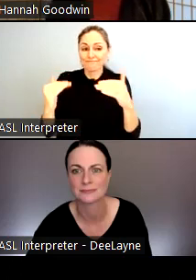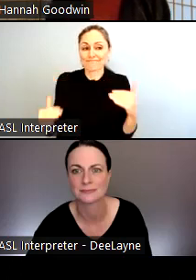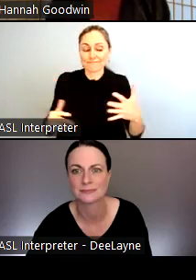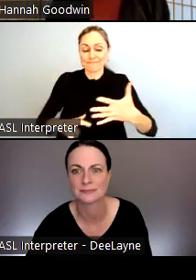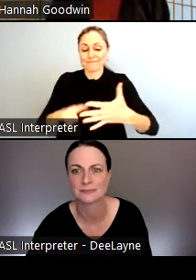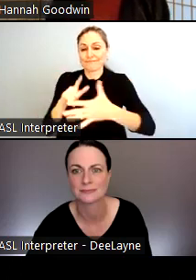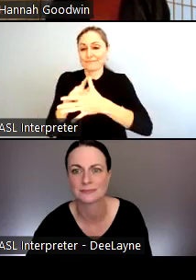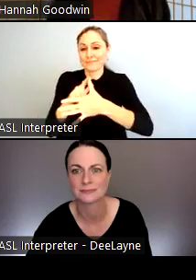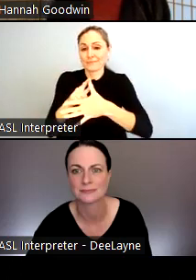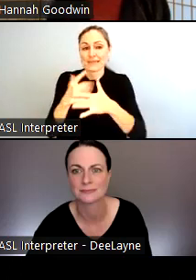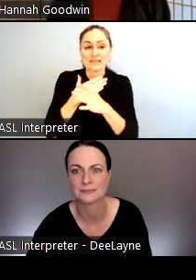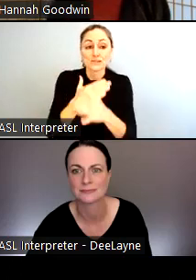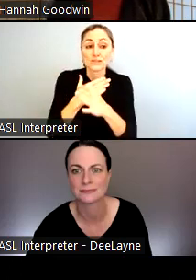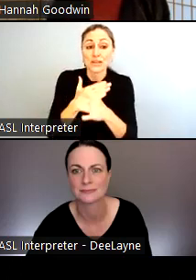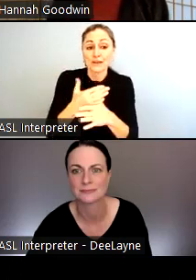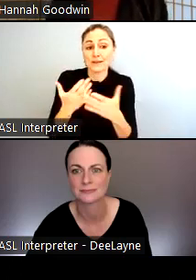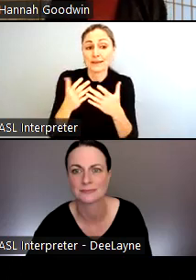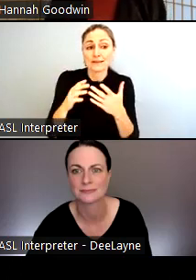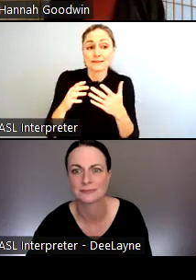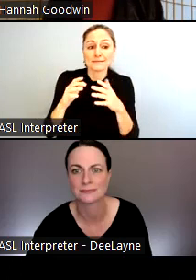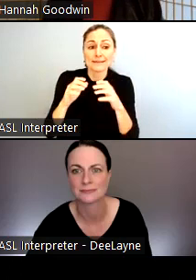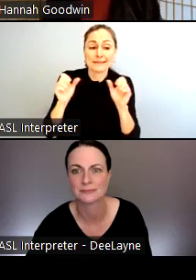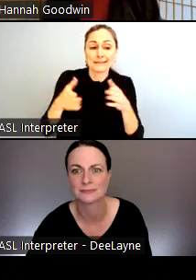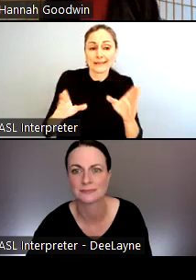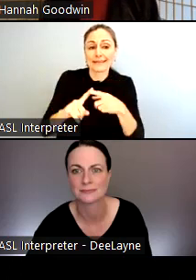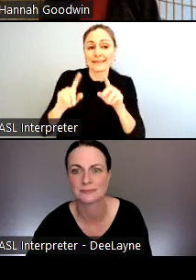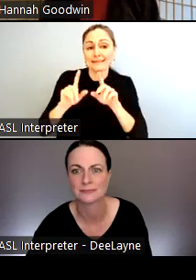to start or improve initiatives, programs, or services.